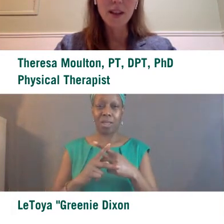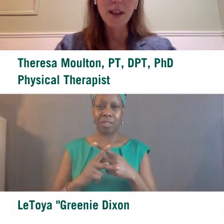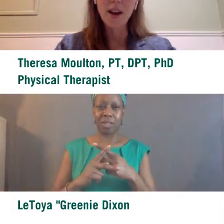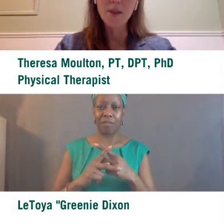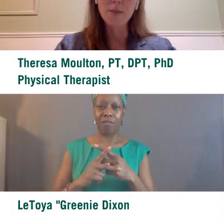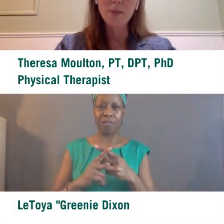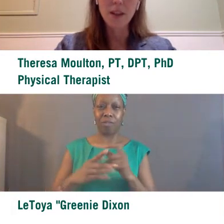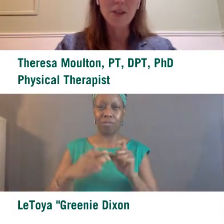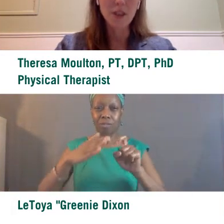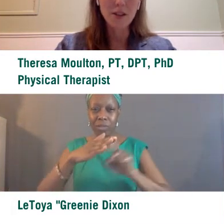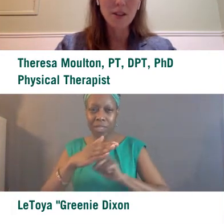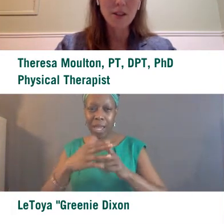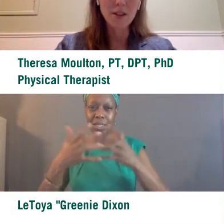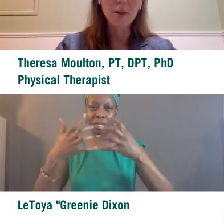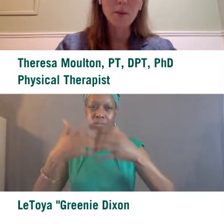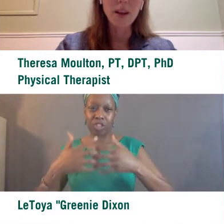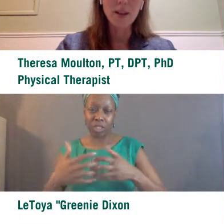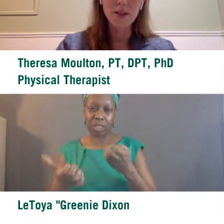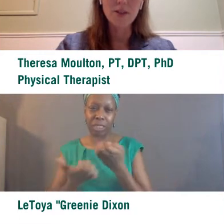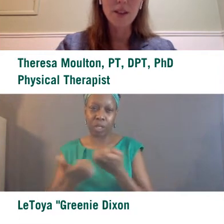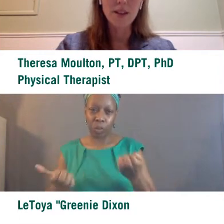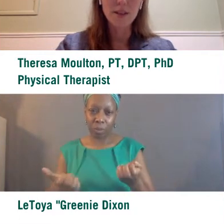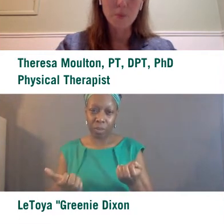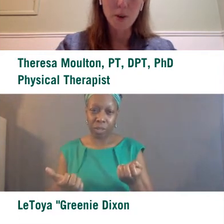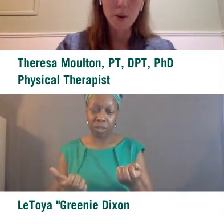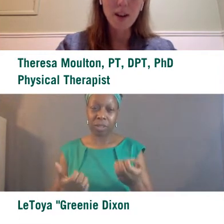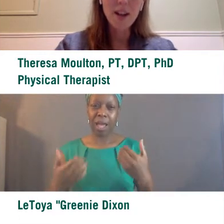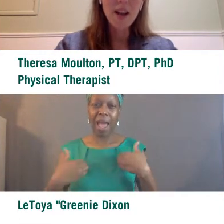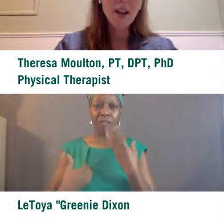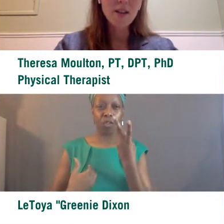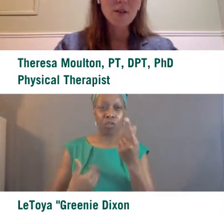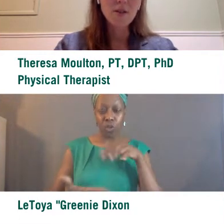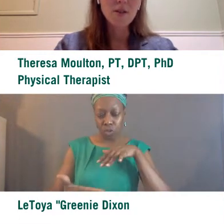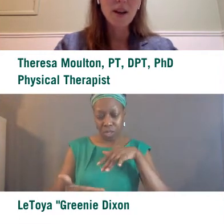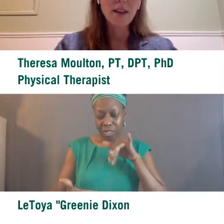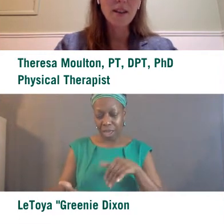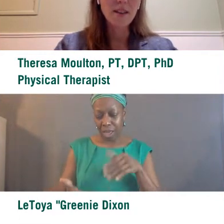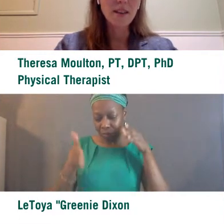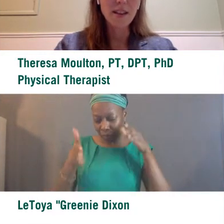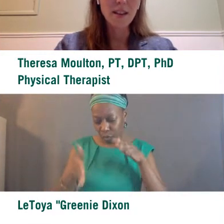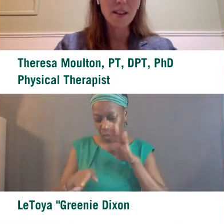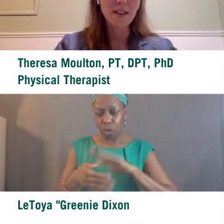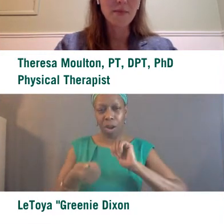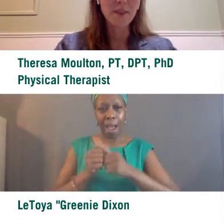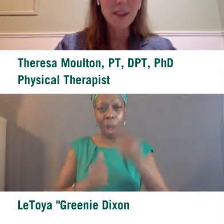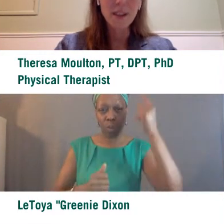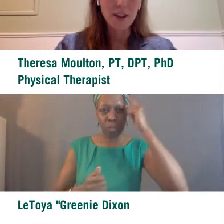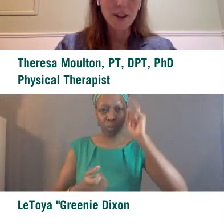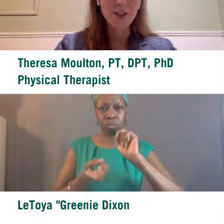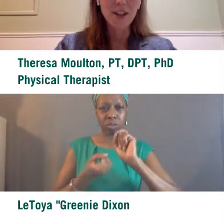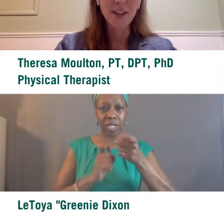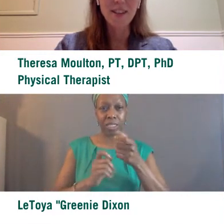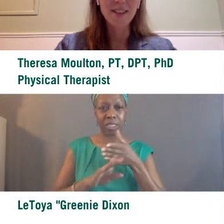at how the brain changes when we exercise more. And so I think that it is very encouraging